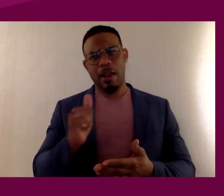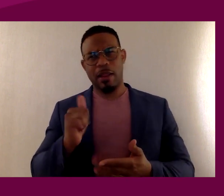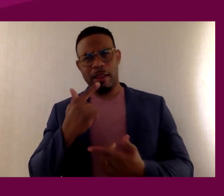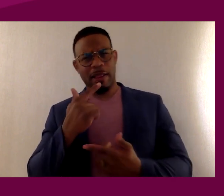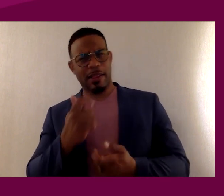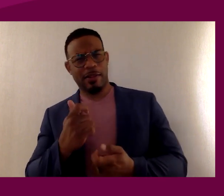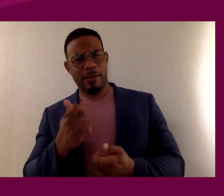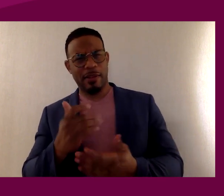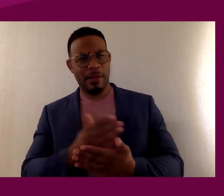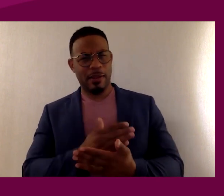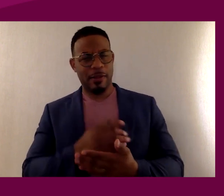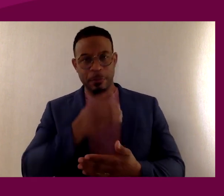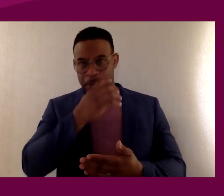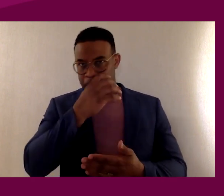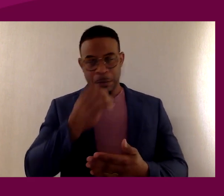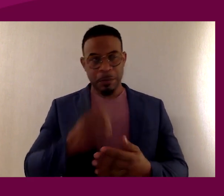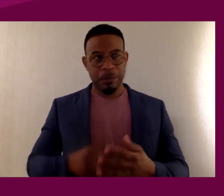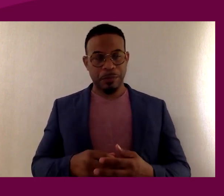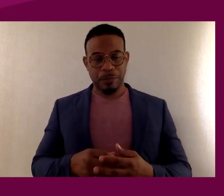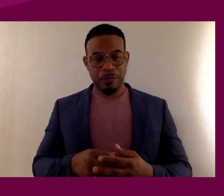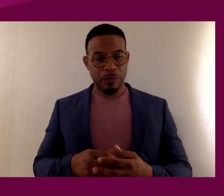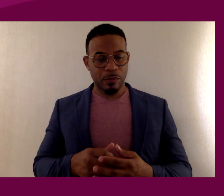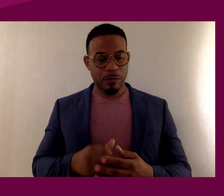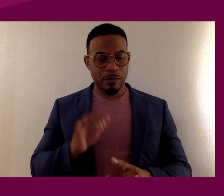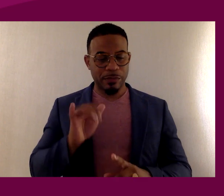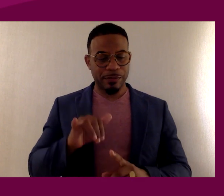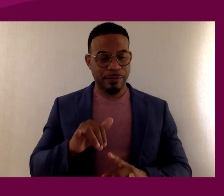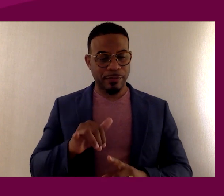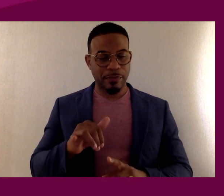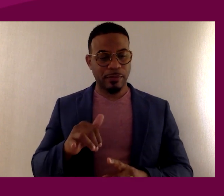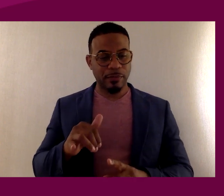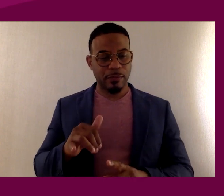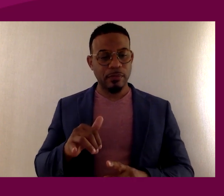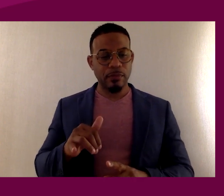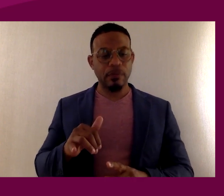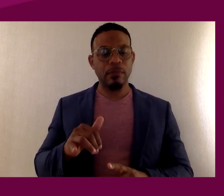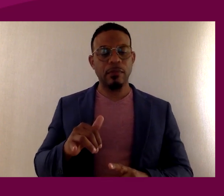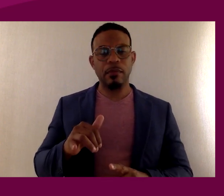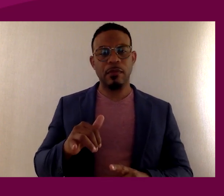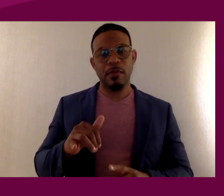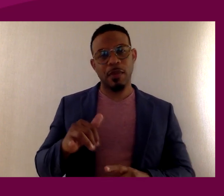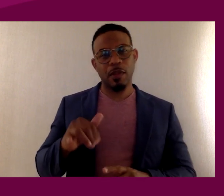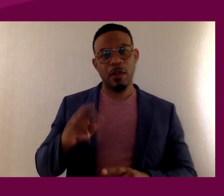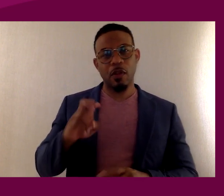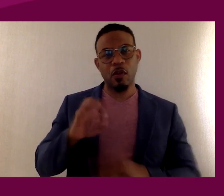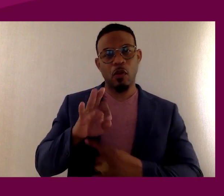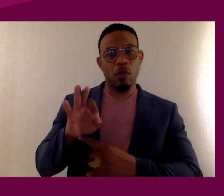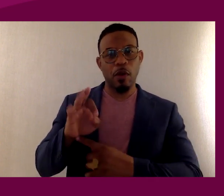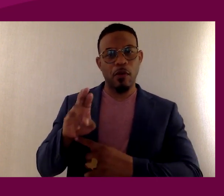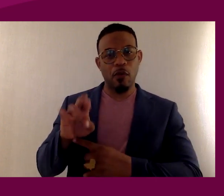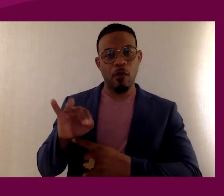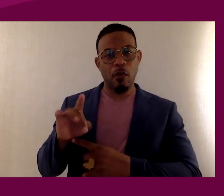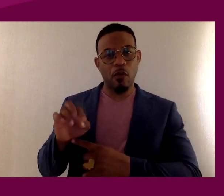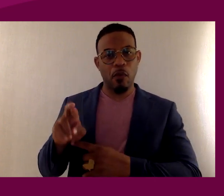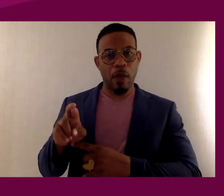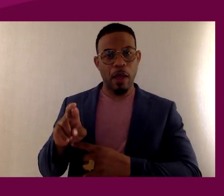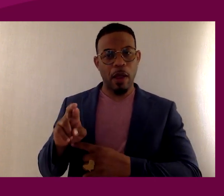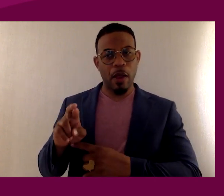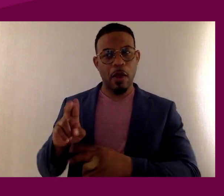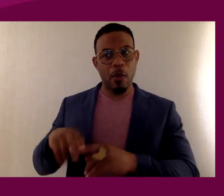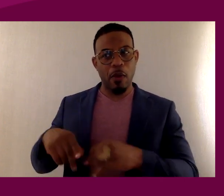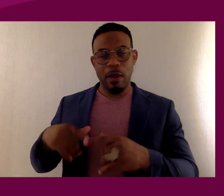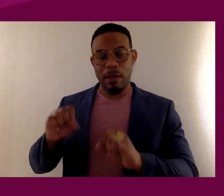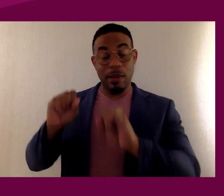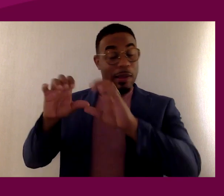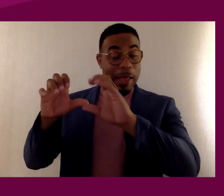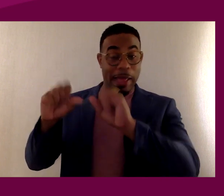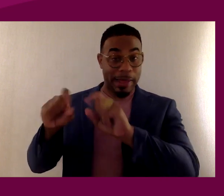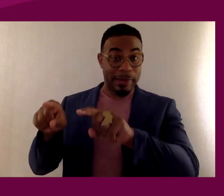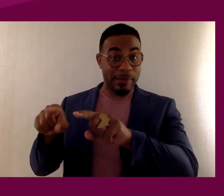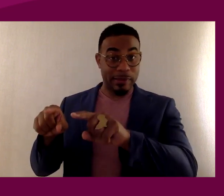And I learned another interesting lesson, which was, the RoughRider wheelchair is